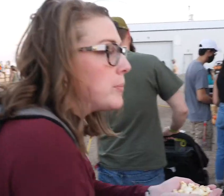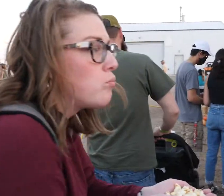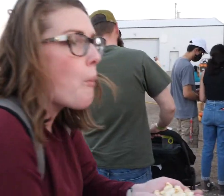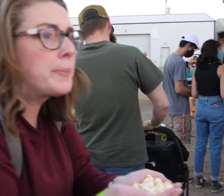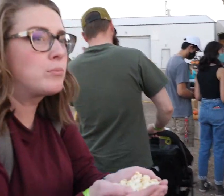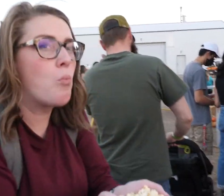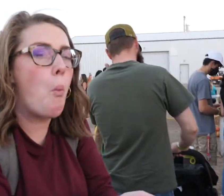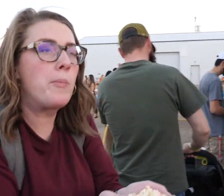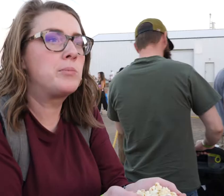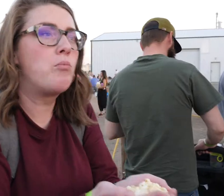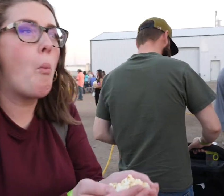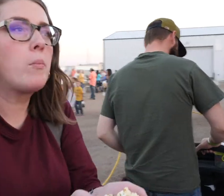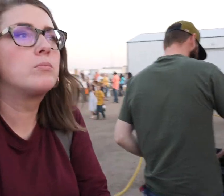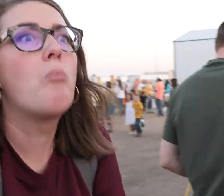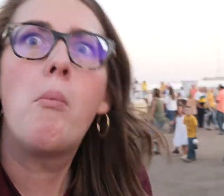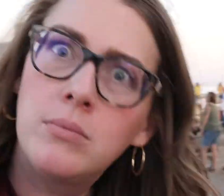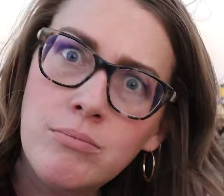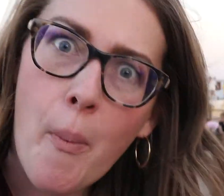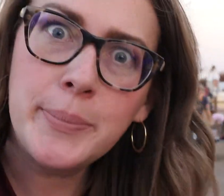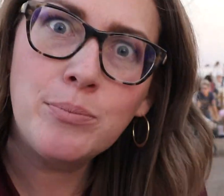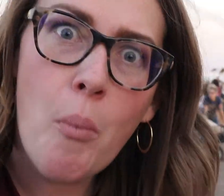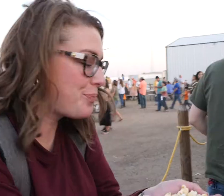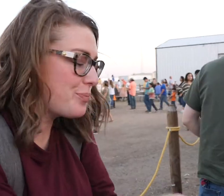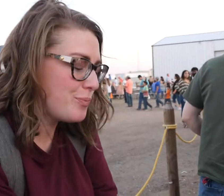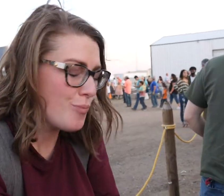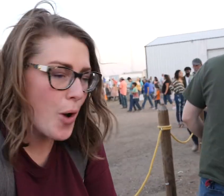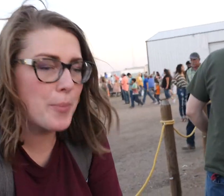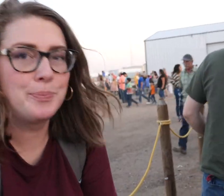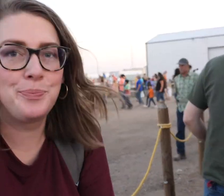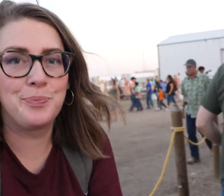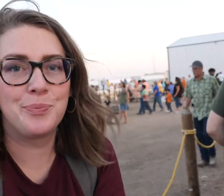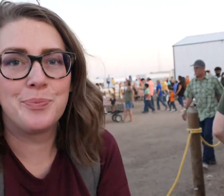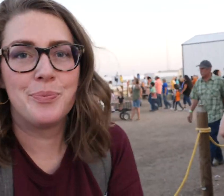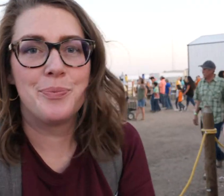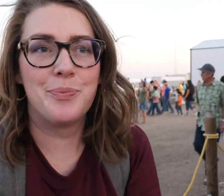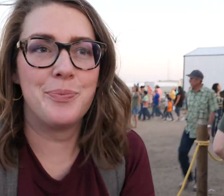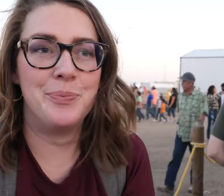Gosh Mommy's a bit of a pig. Daddy's in big trouble.